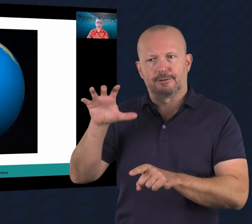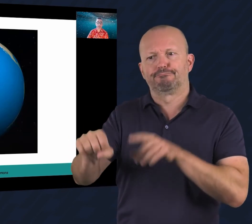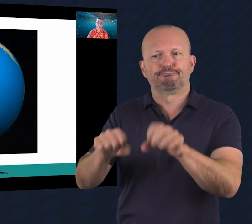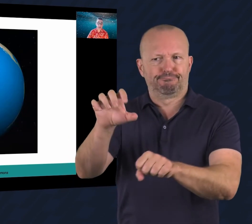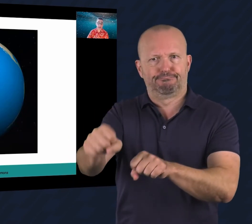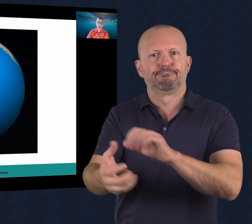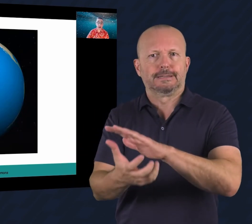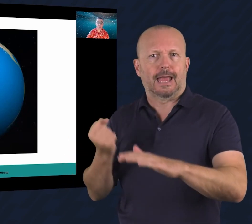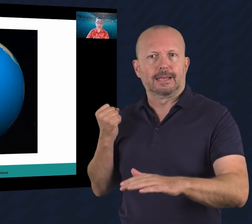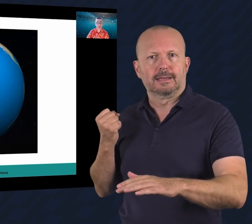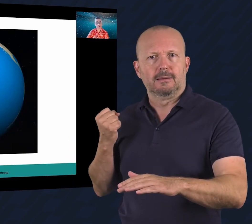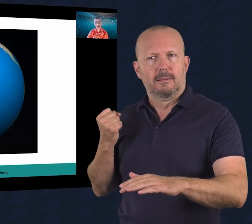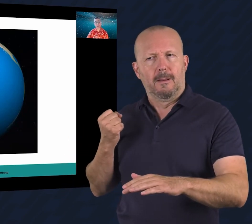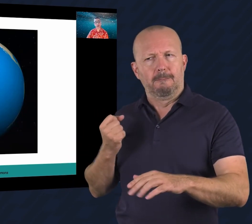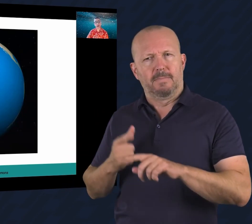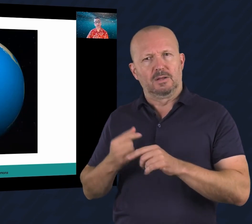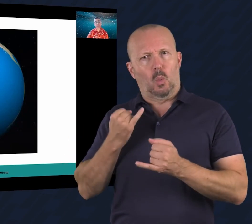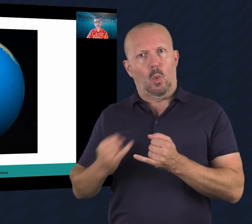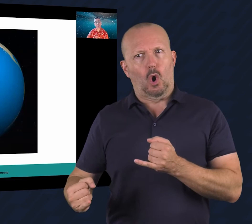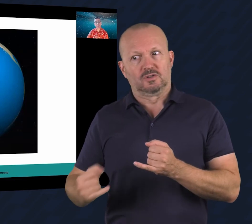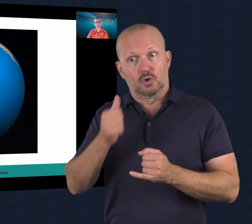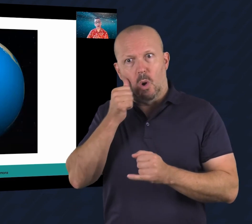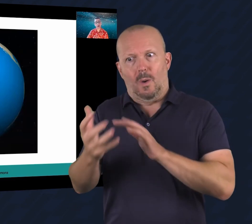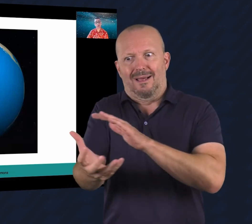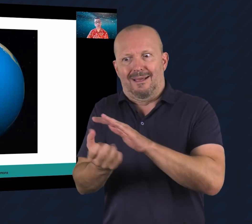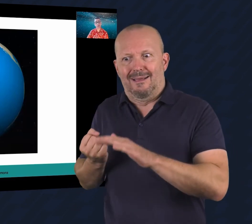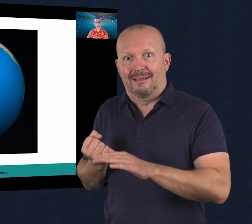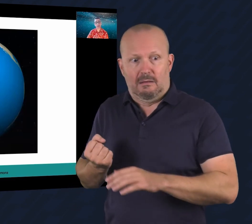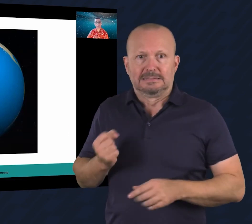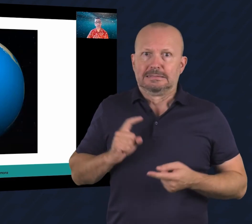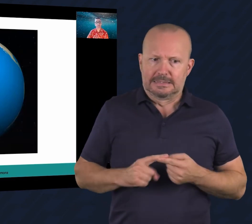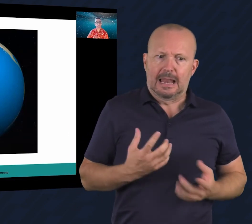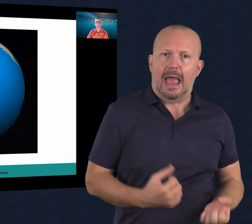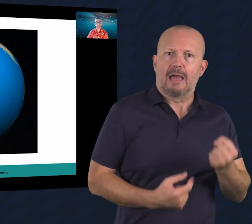It's another thing entirely to not know that the artefacts and records of their culture still exist.